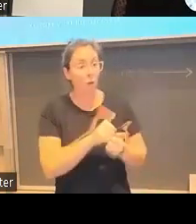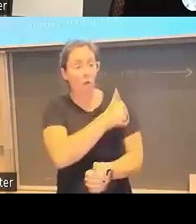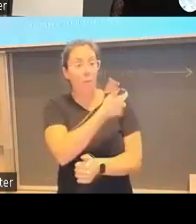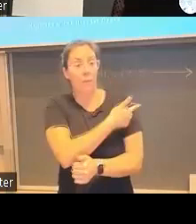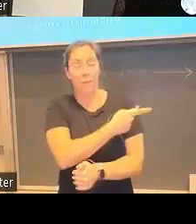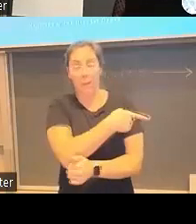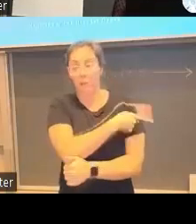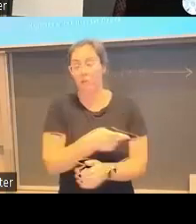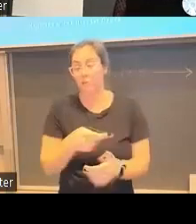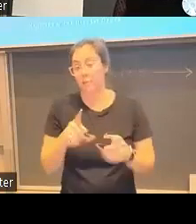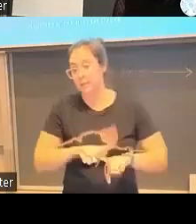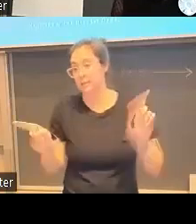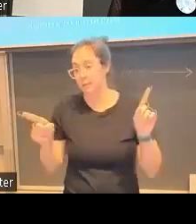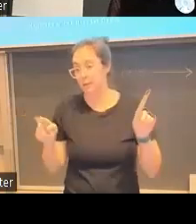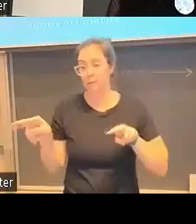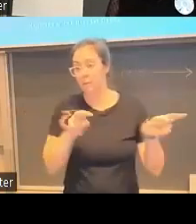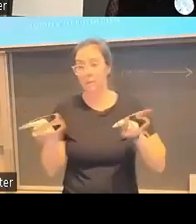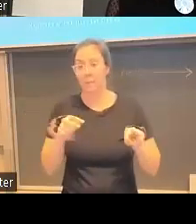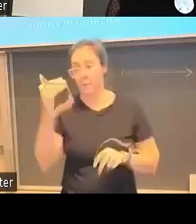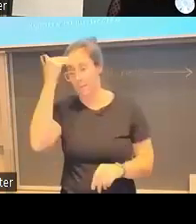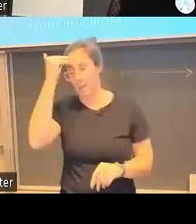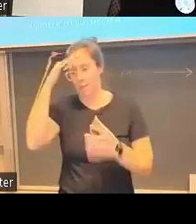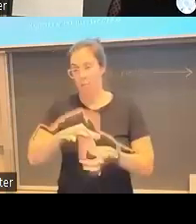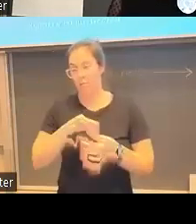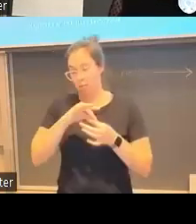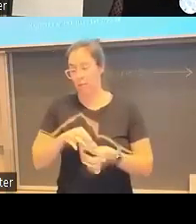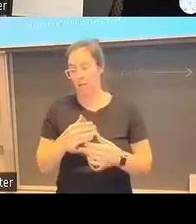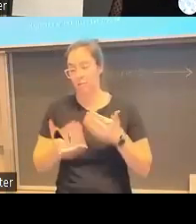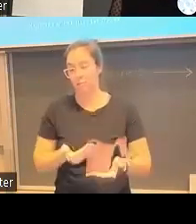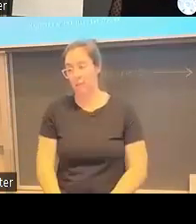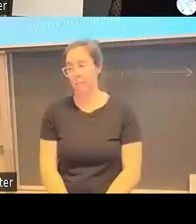how they interact with the next three and to really be mindful of in exploring that